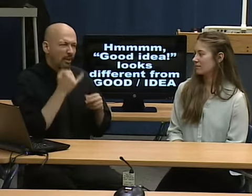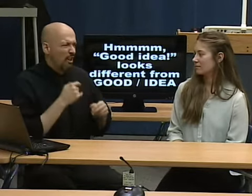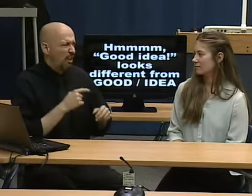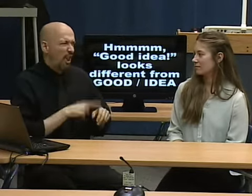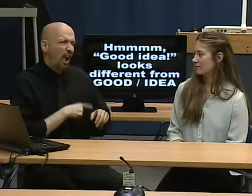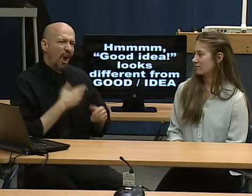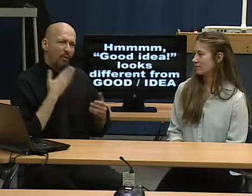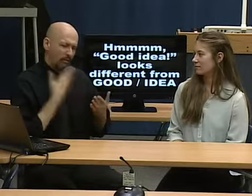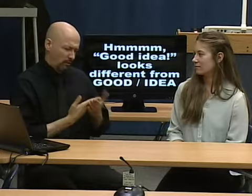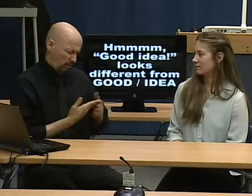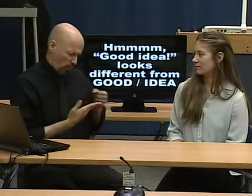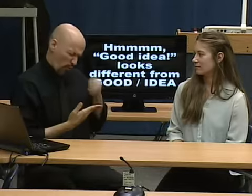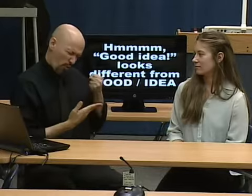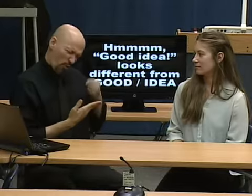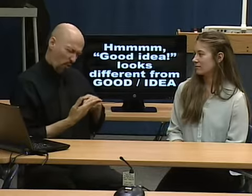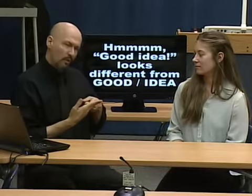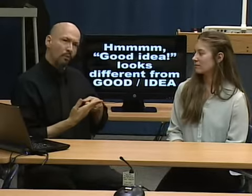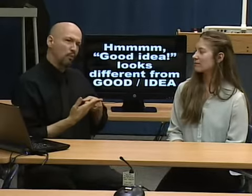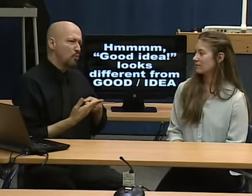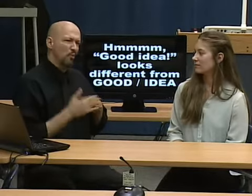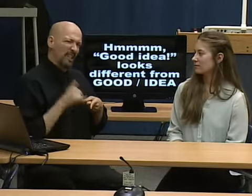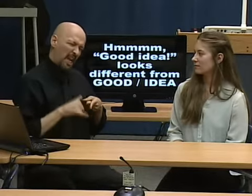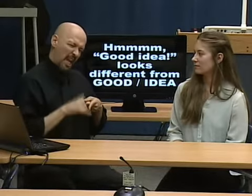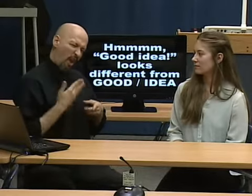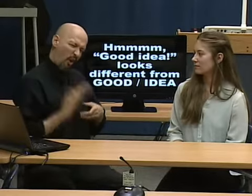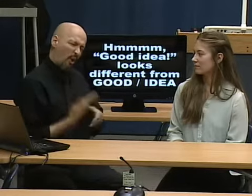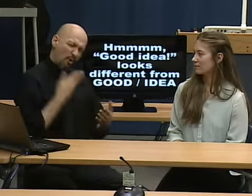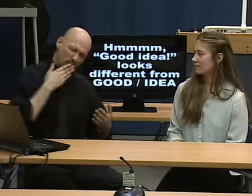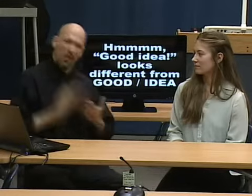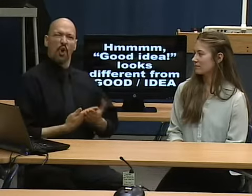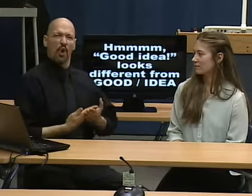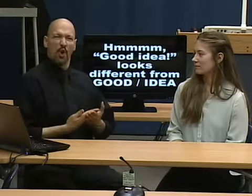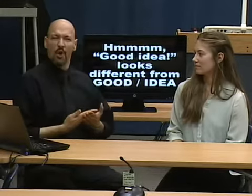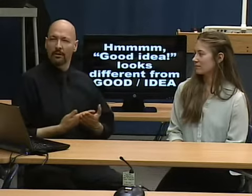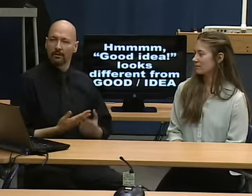"Good" has a long hold. It's staying. "GOOD!"